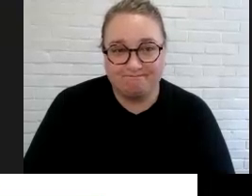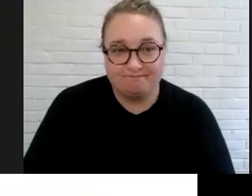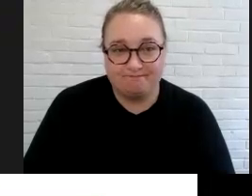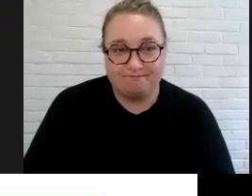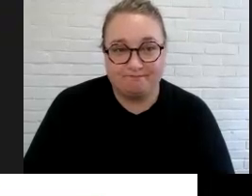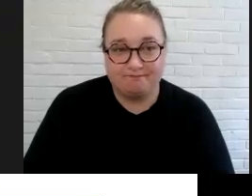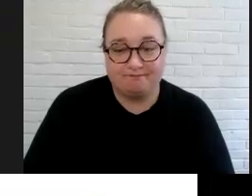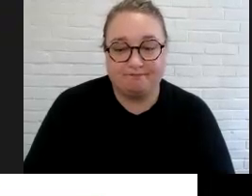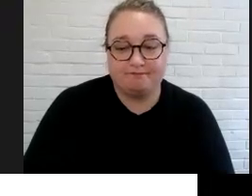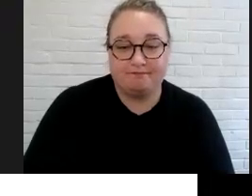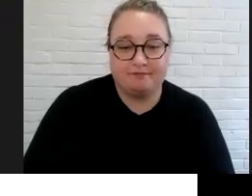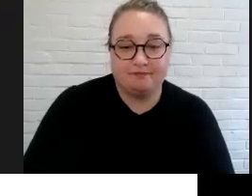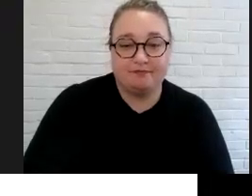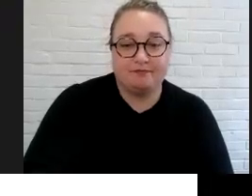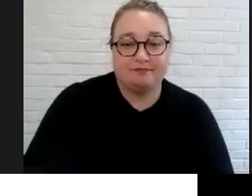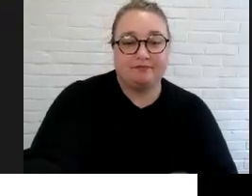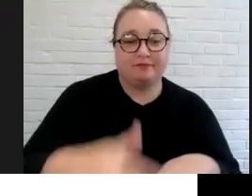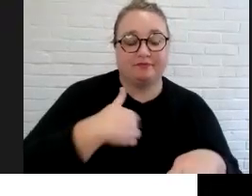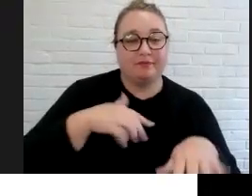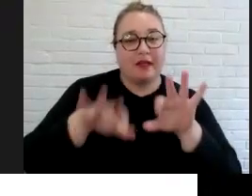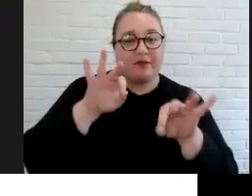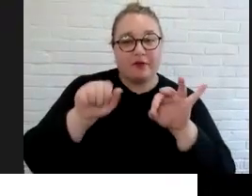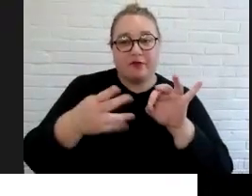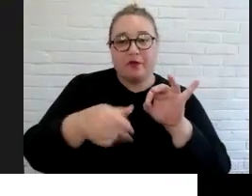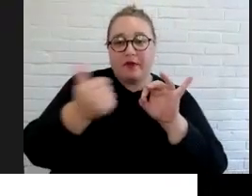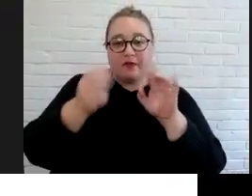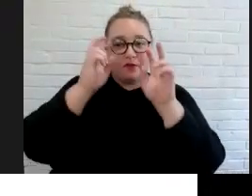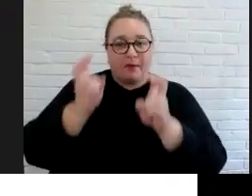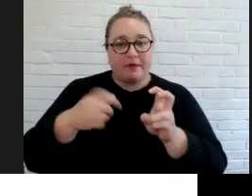that I wanted to share as well too. This one is from Marshall University.